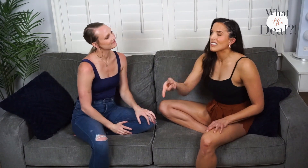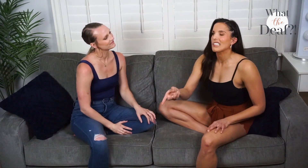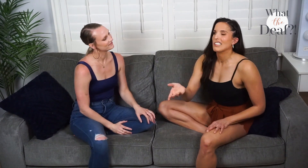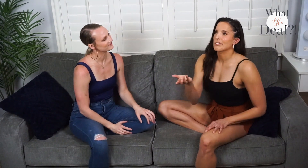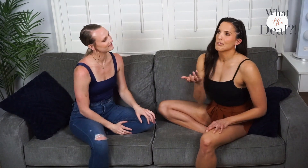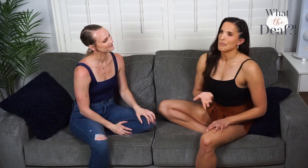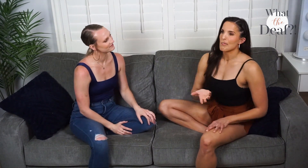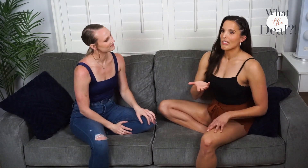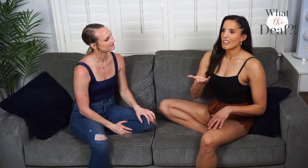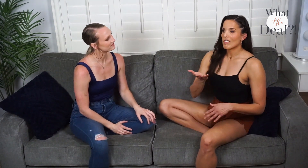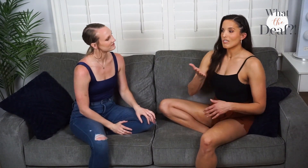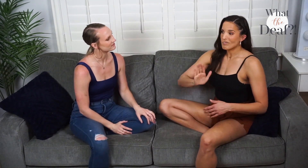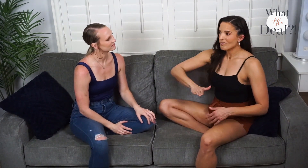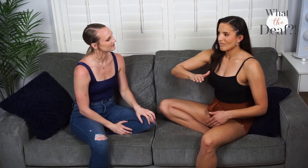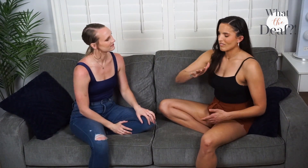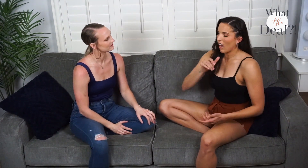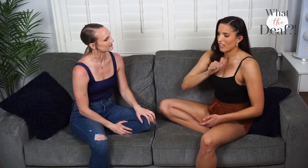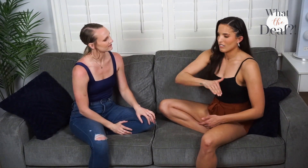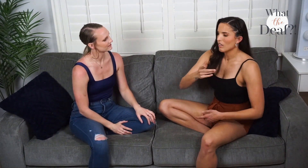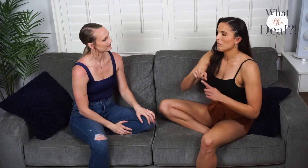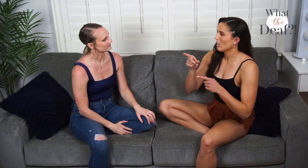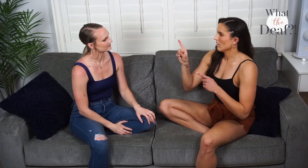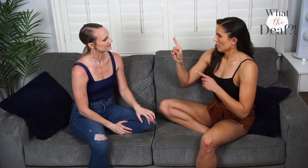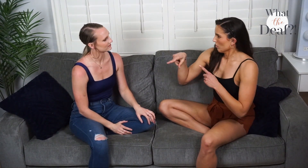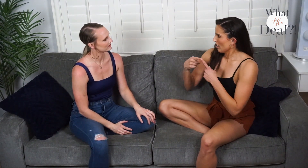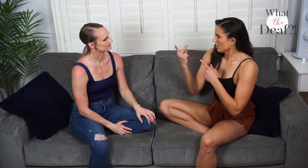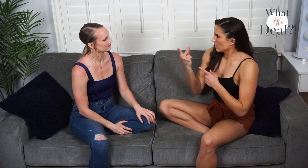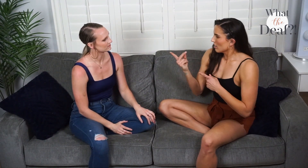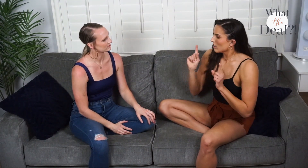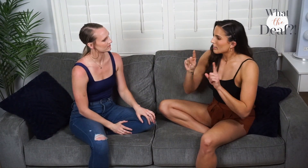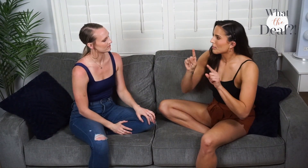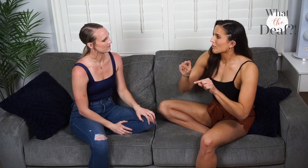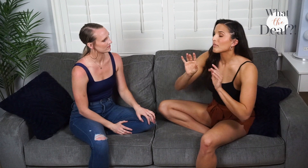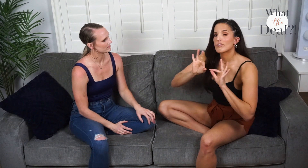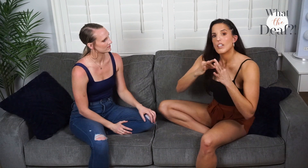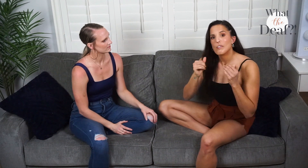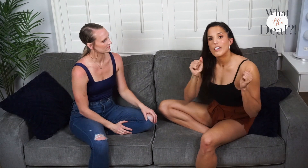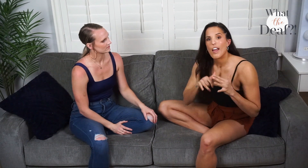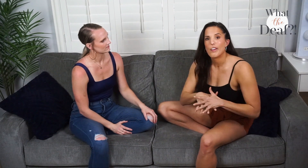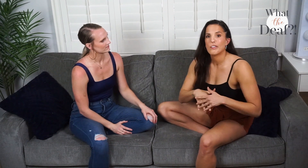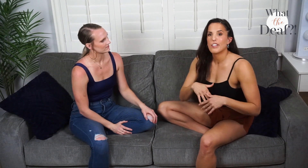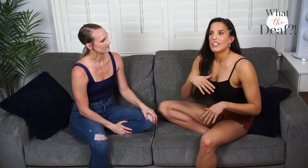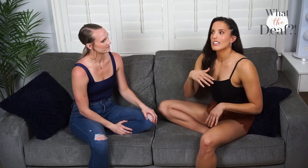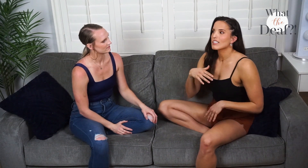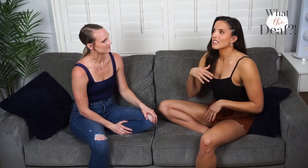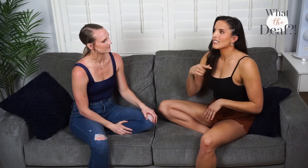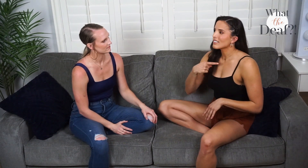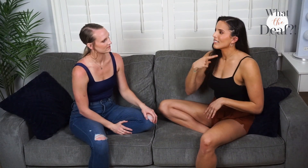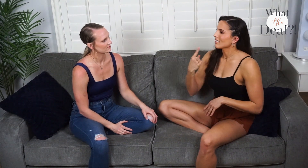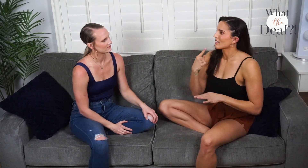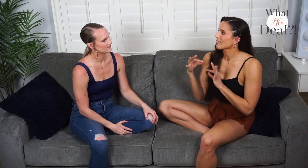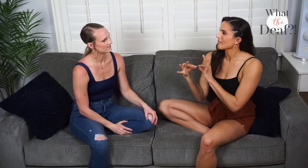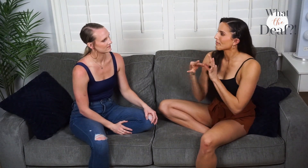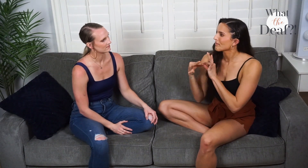So for me, every time that you and I, Carly, went to family gathering, I would always end up